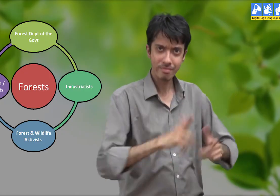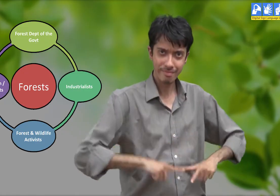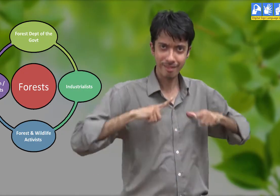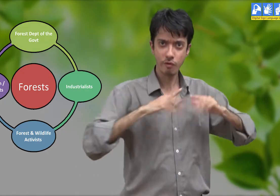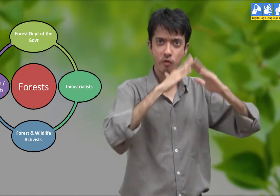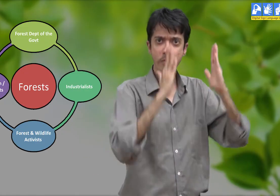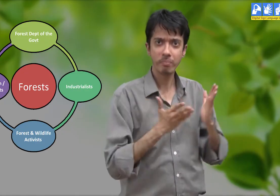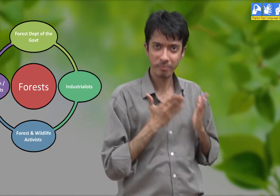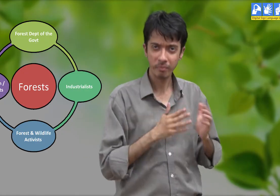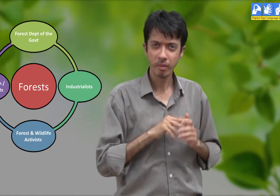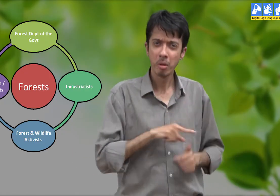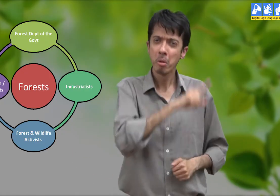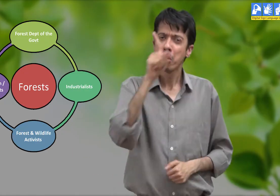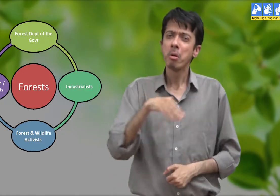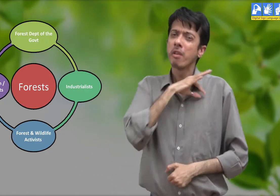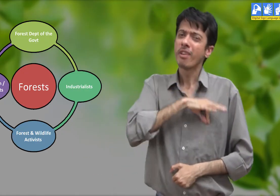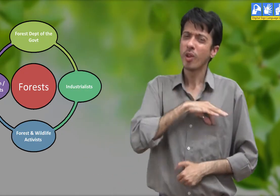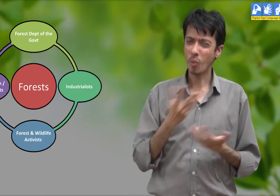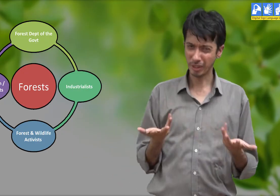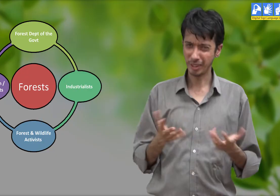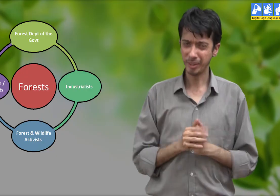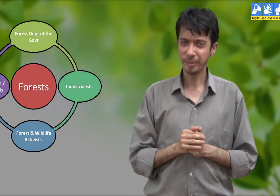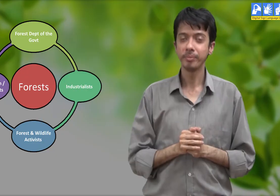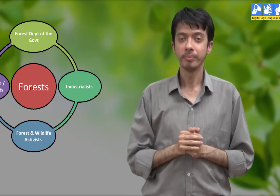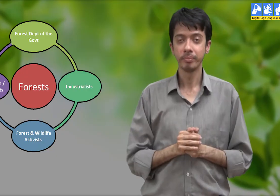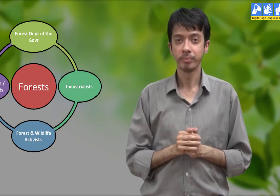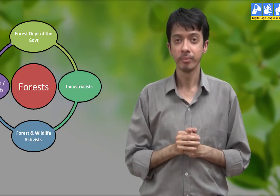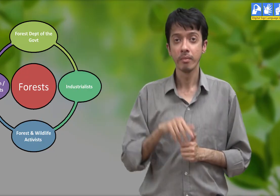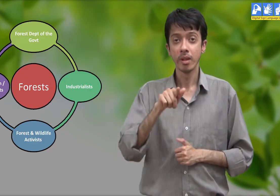and people living in or near the forests. What are their interests?